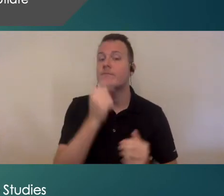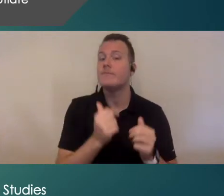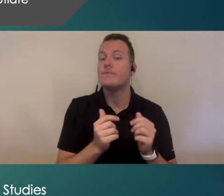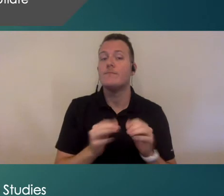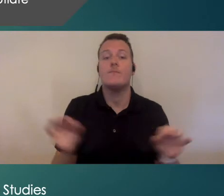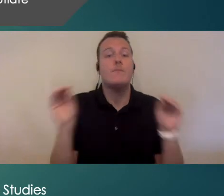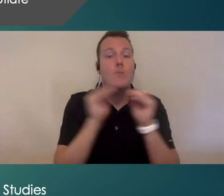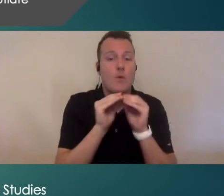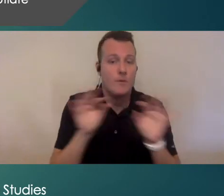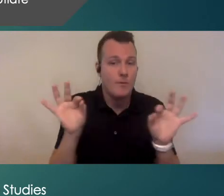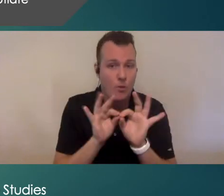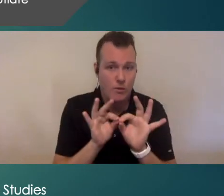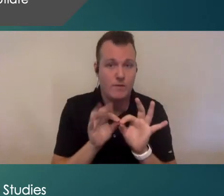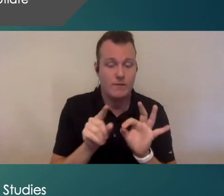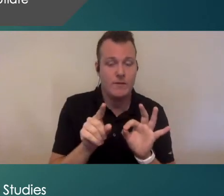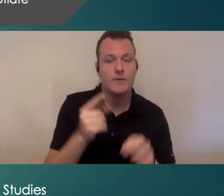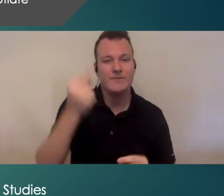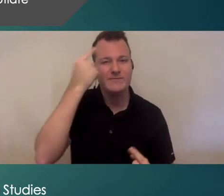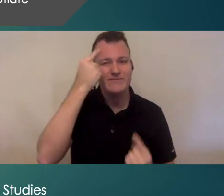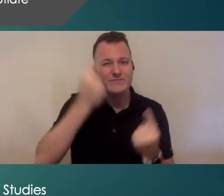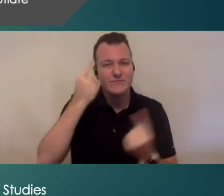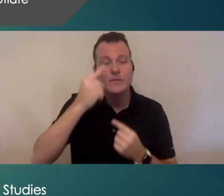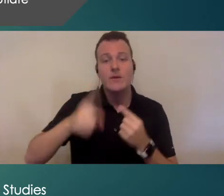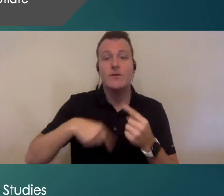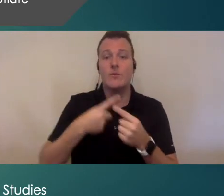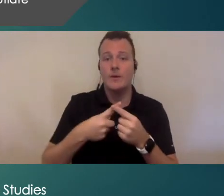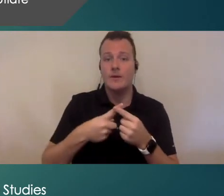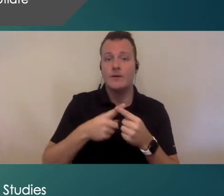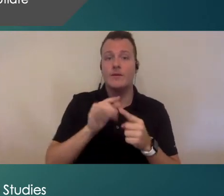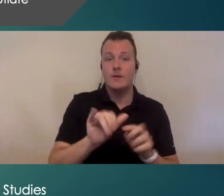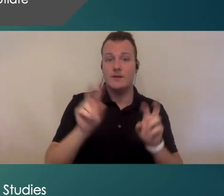is, you need to think about what's going to happen when some of these topics come